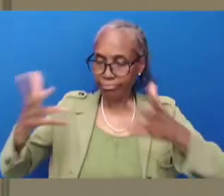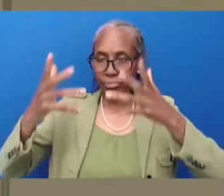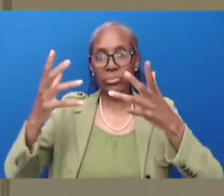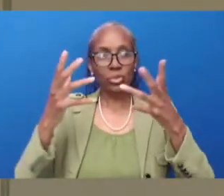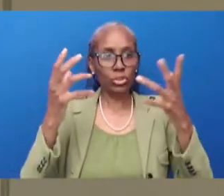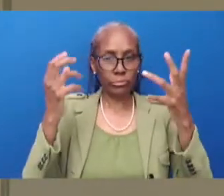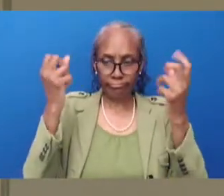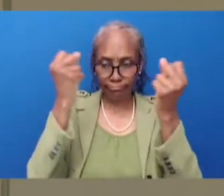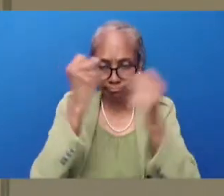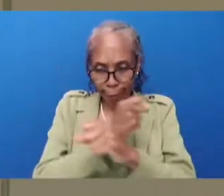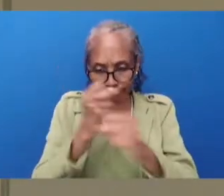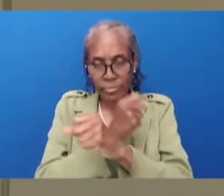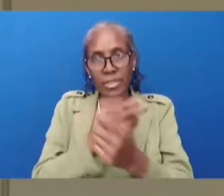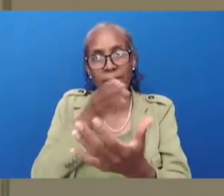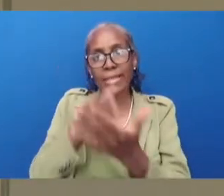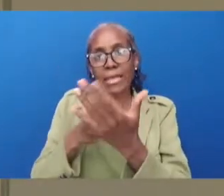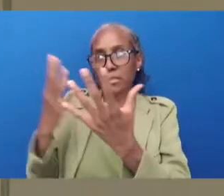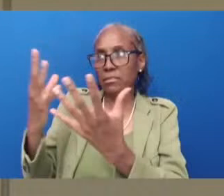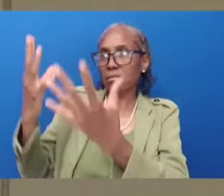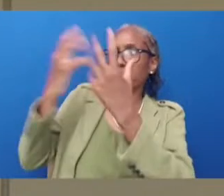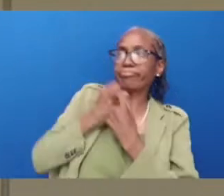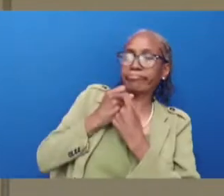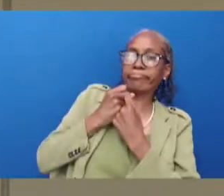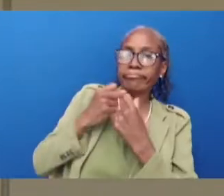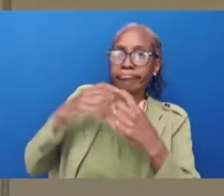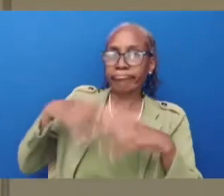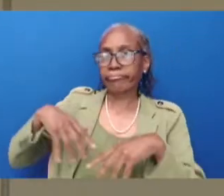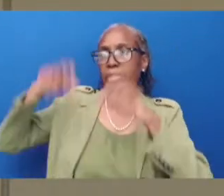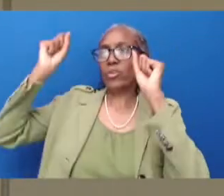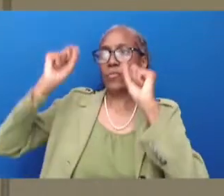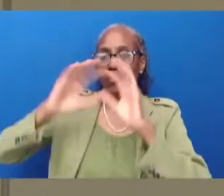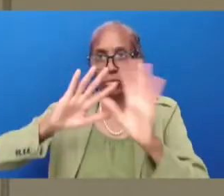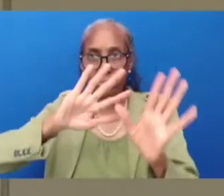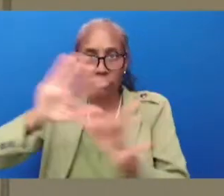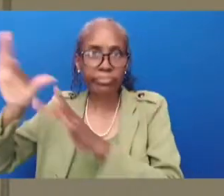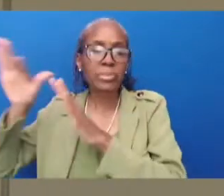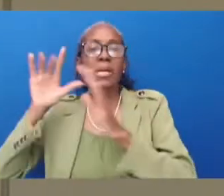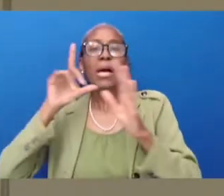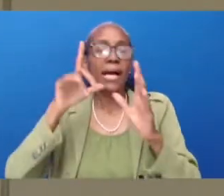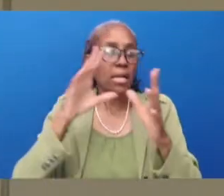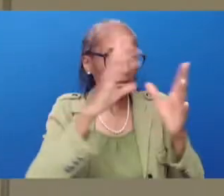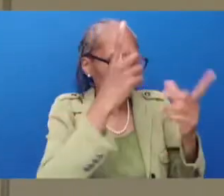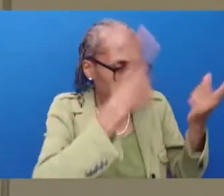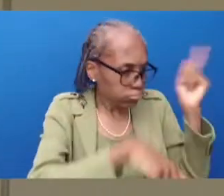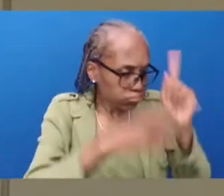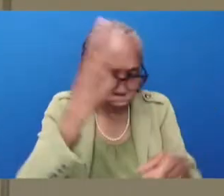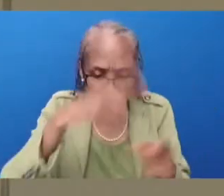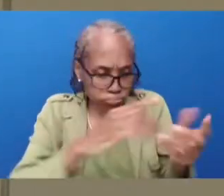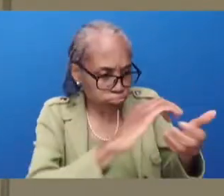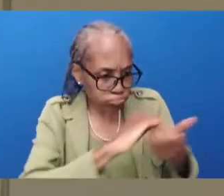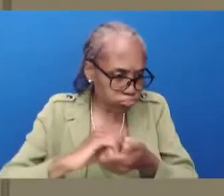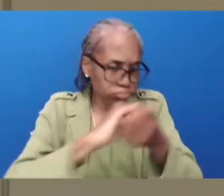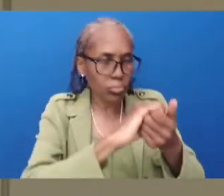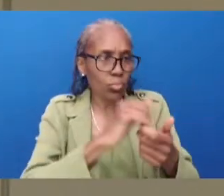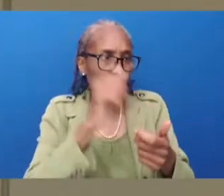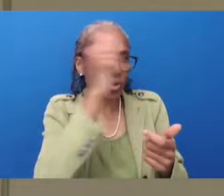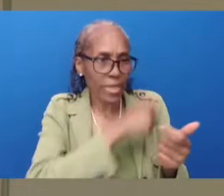MOMENT IN THE FIGHT AGAINST COLONIALISM, AND THE PROMOTION OF UNITY, INDEPENDENCE, AND